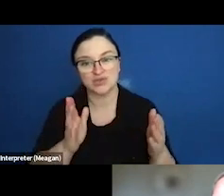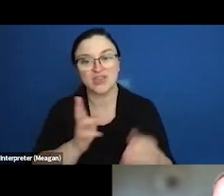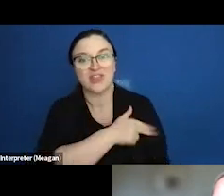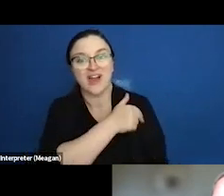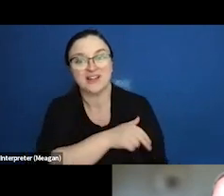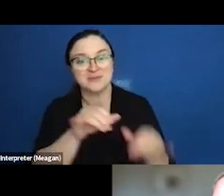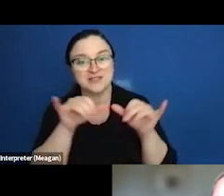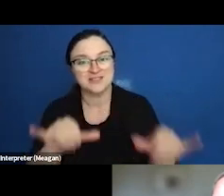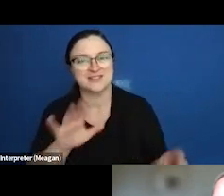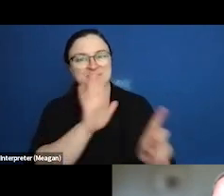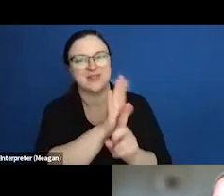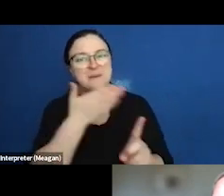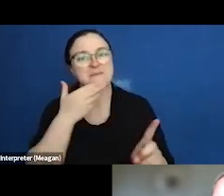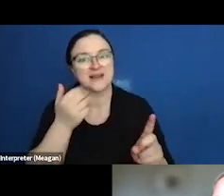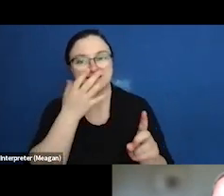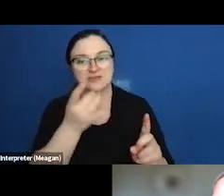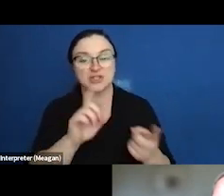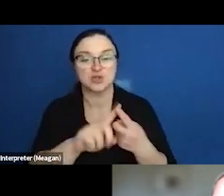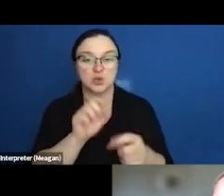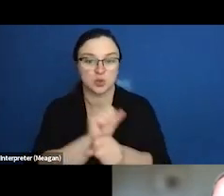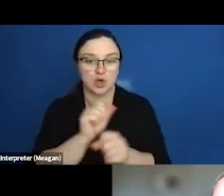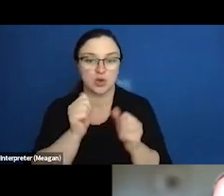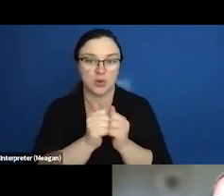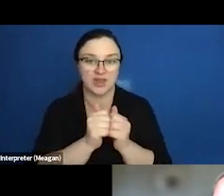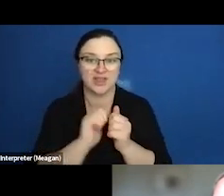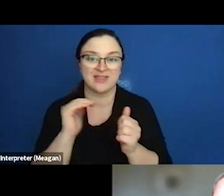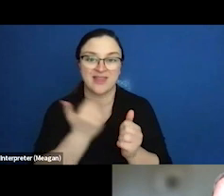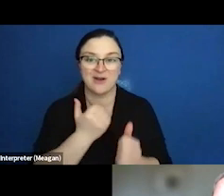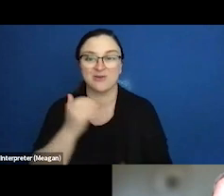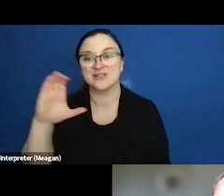it's in their best interest to work with our COC